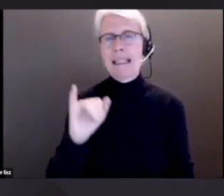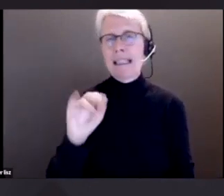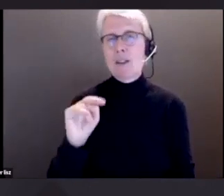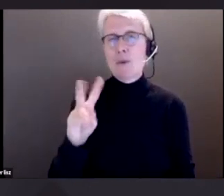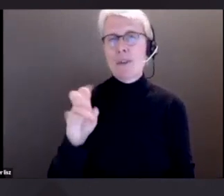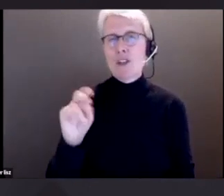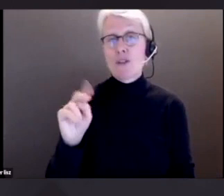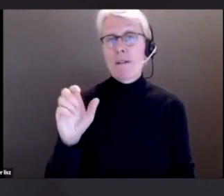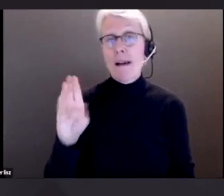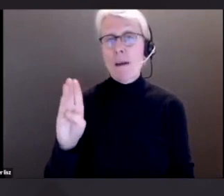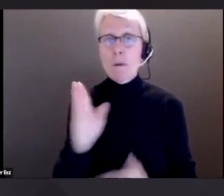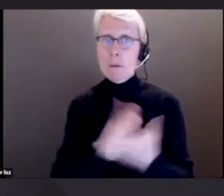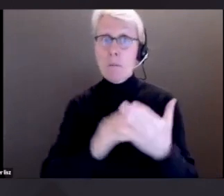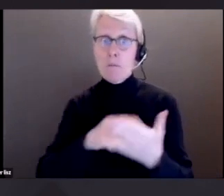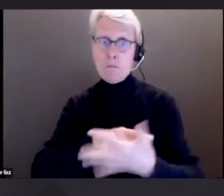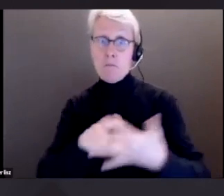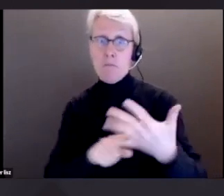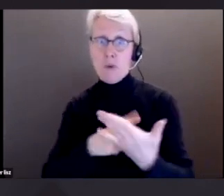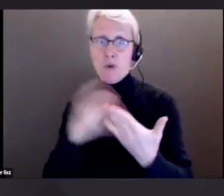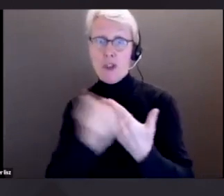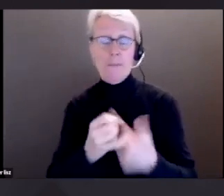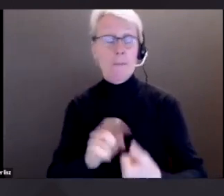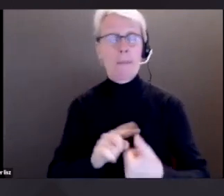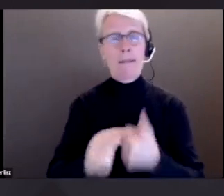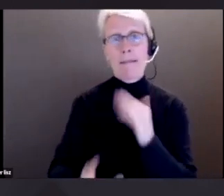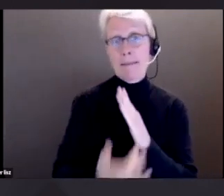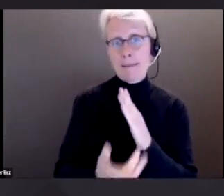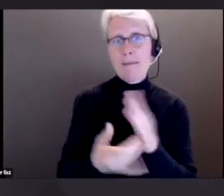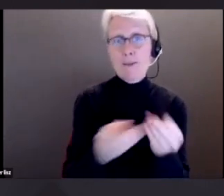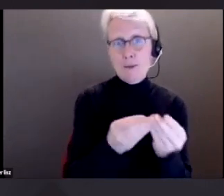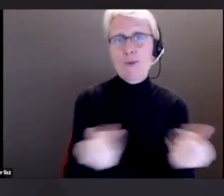technology solutions, onboarding services and tools,